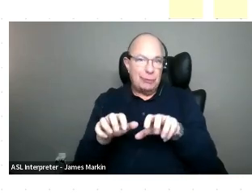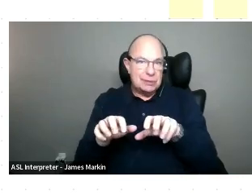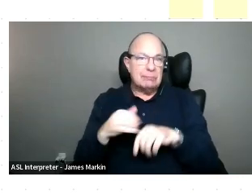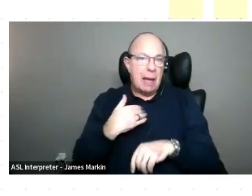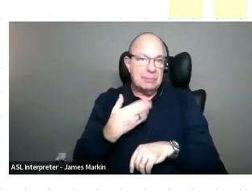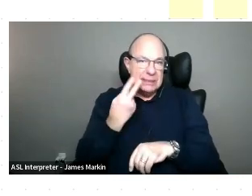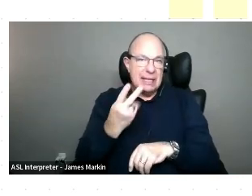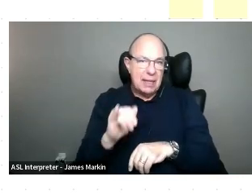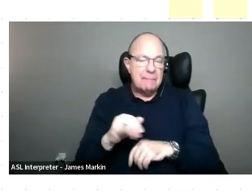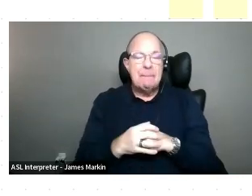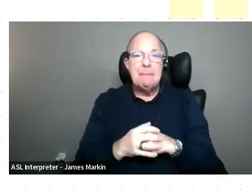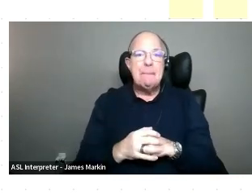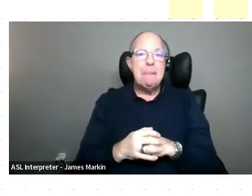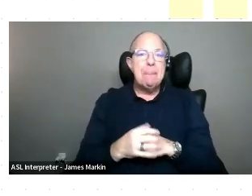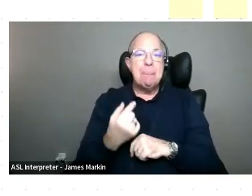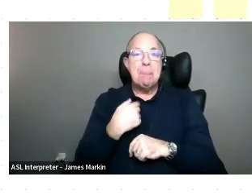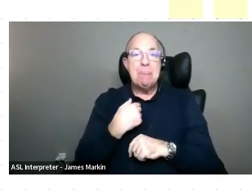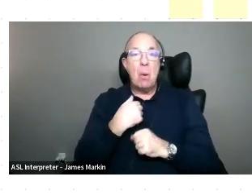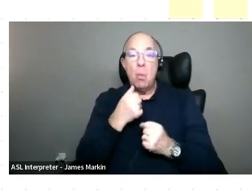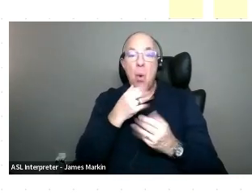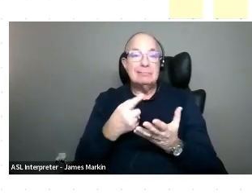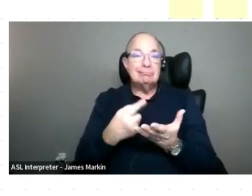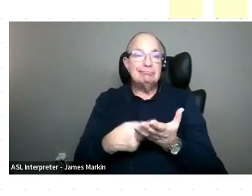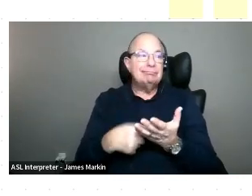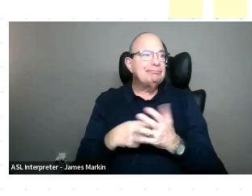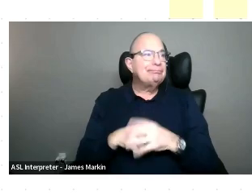Jamie Corbett: I don't really want to talk personally about how, like…